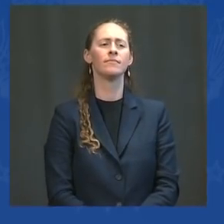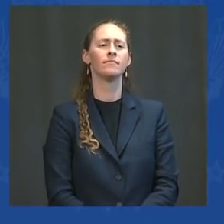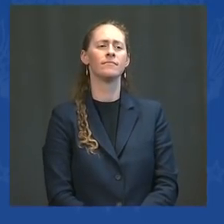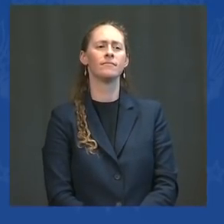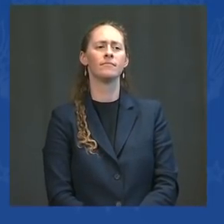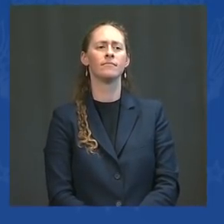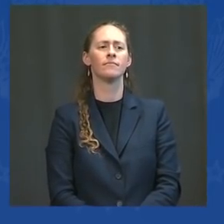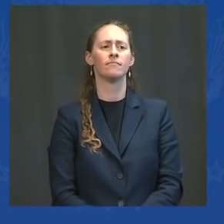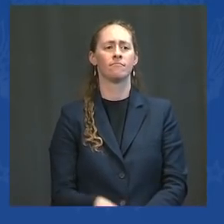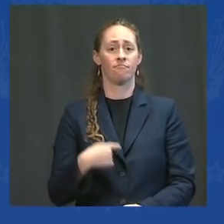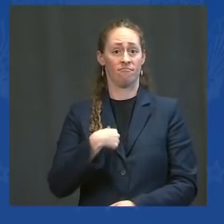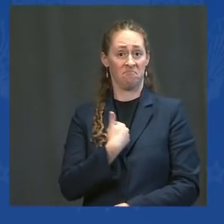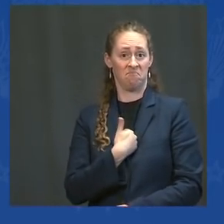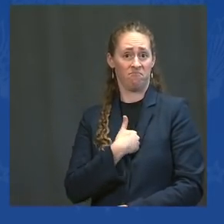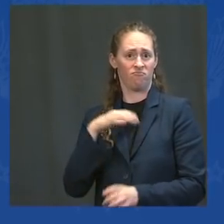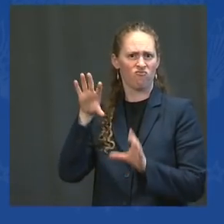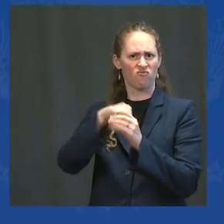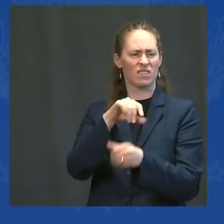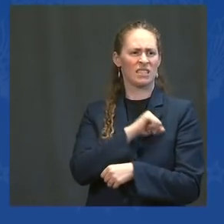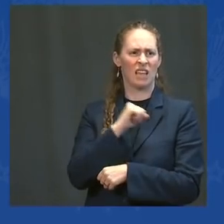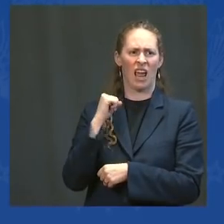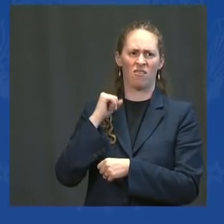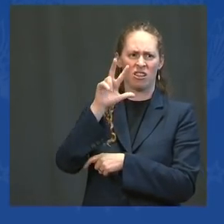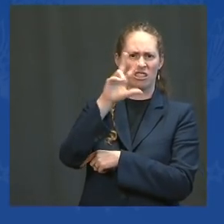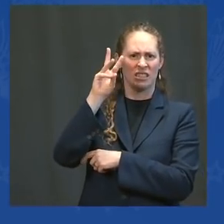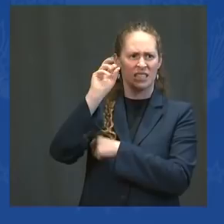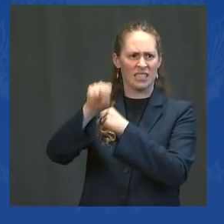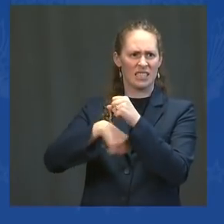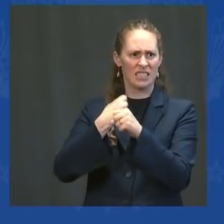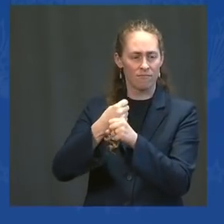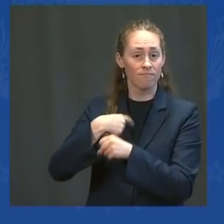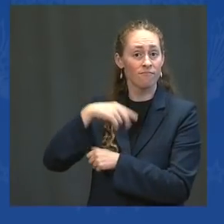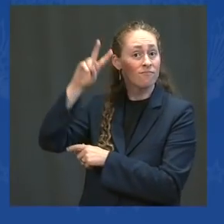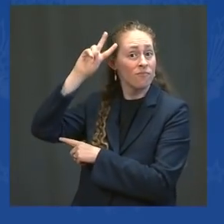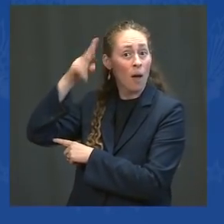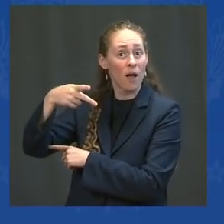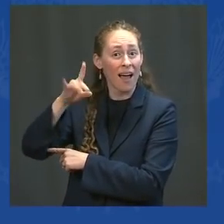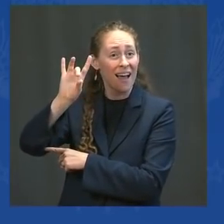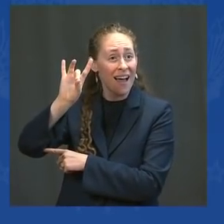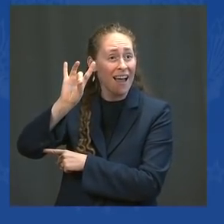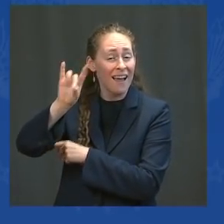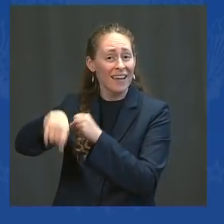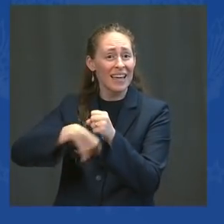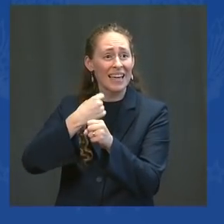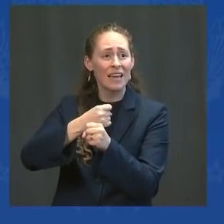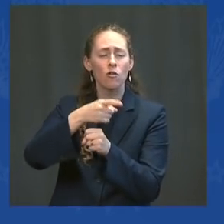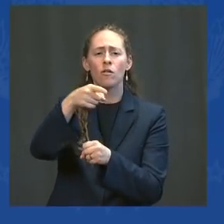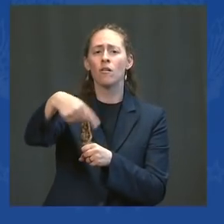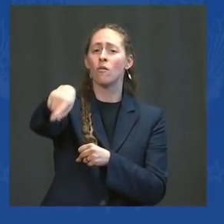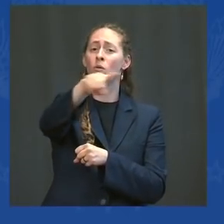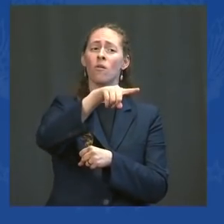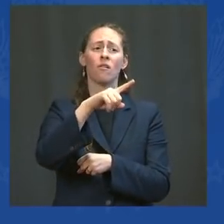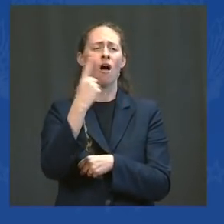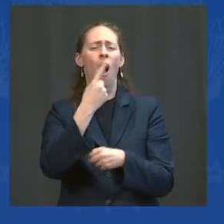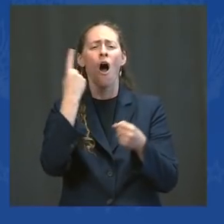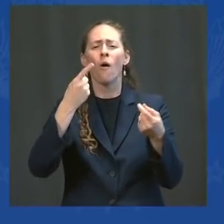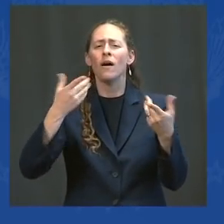8 years as Vice President. You're always there. It's not a joke. It's not some hyperbole to suggest